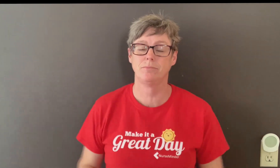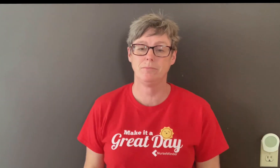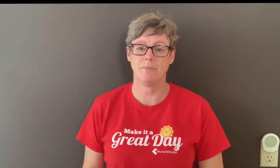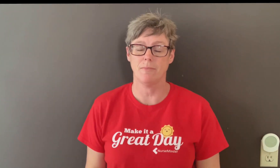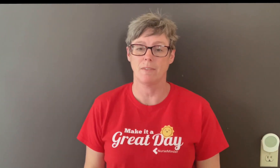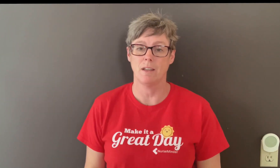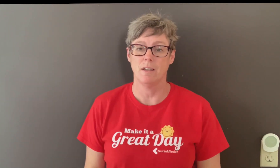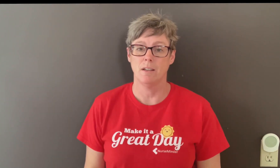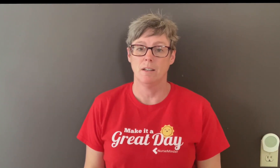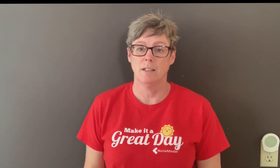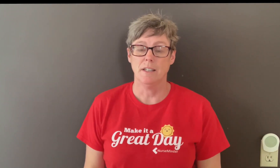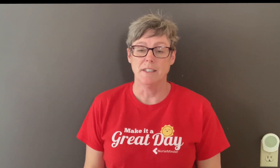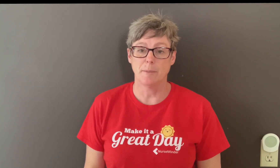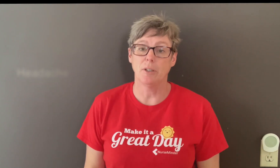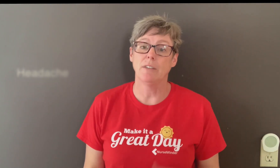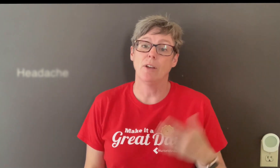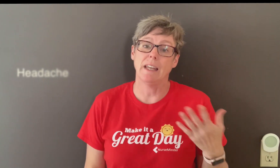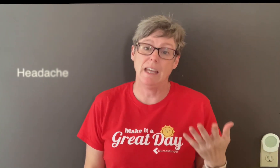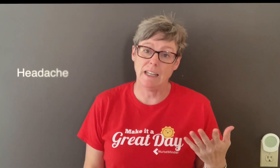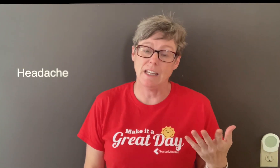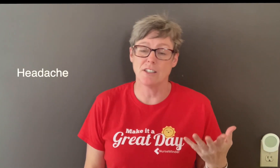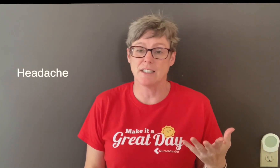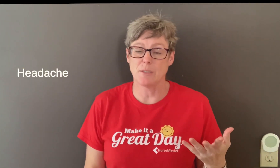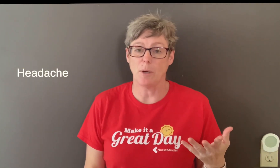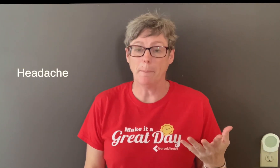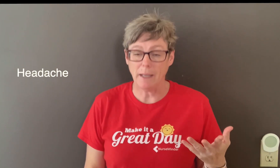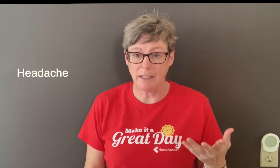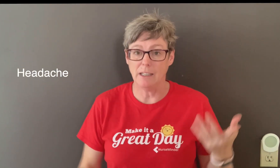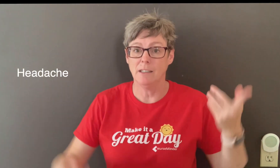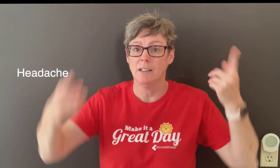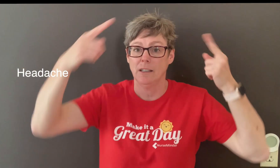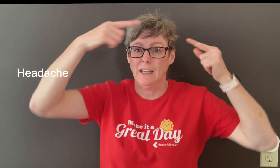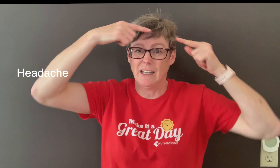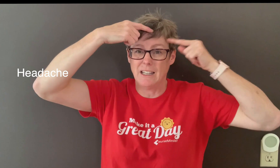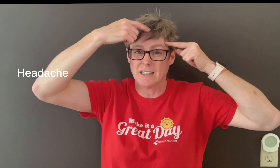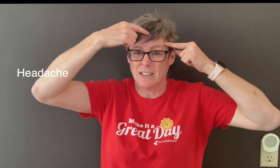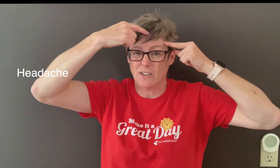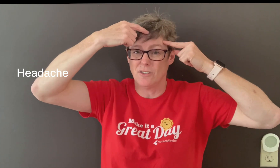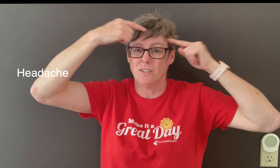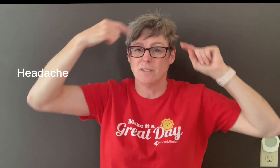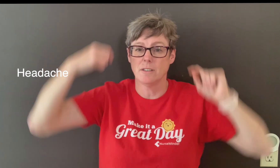Similarly if you had a headache, just since we are on pain, headache is another